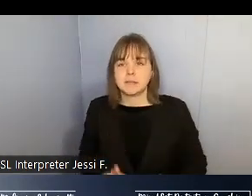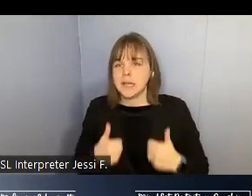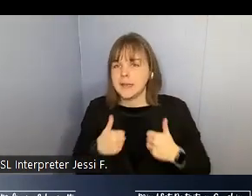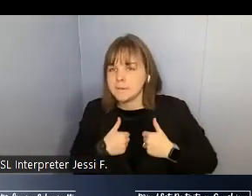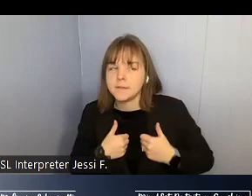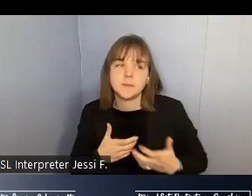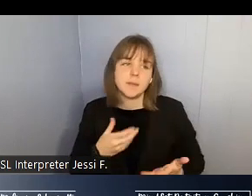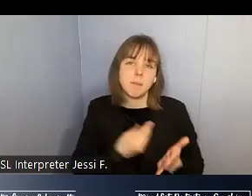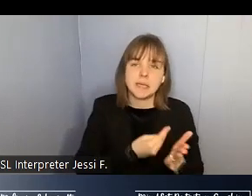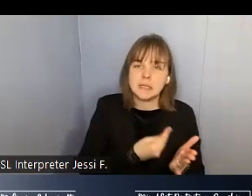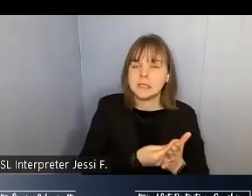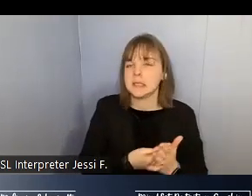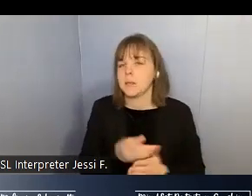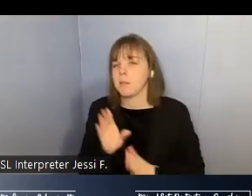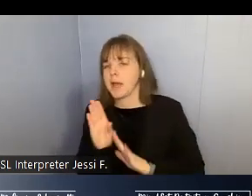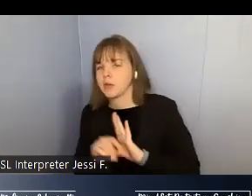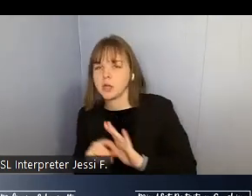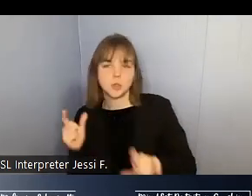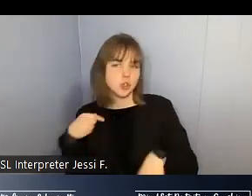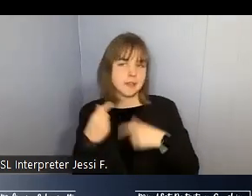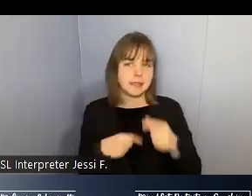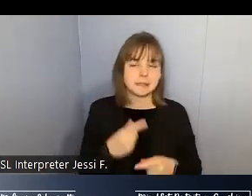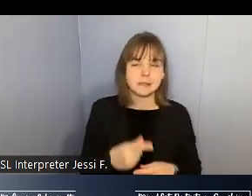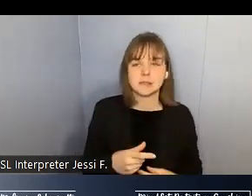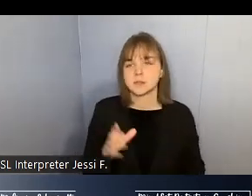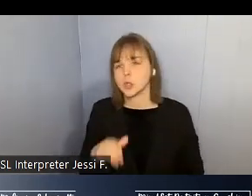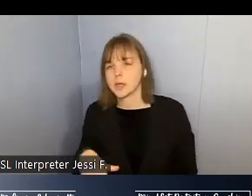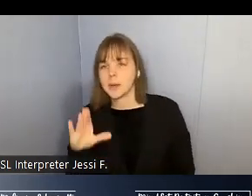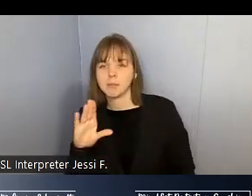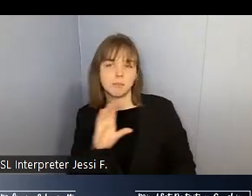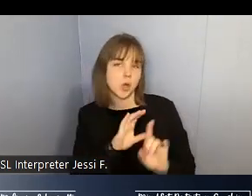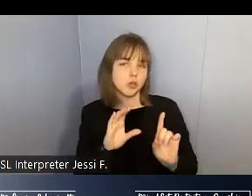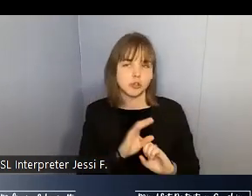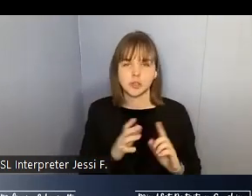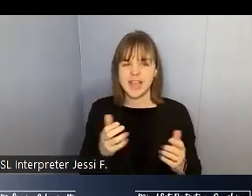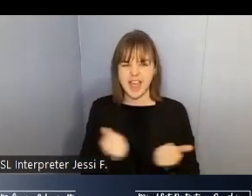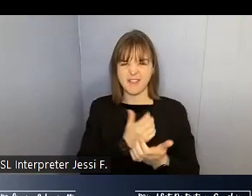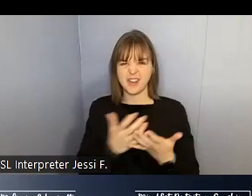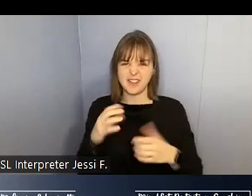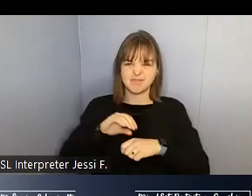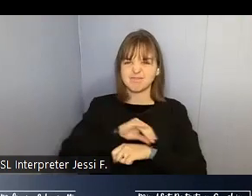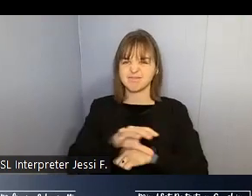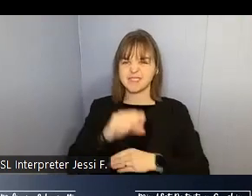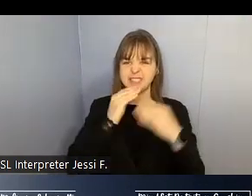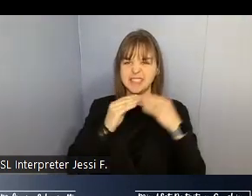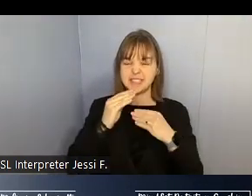health statuses, our culture. So these one-size-fits-all diets don't work because we are